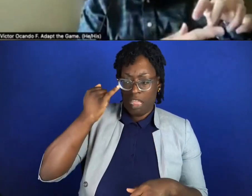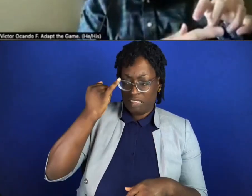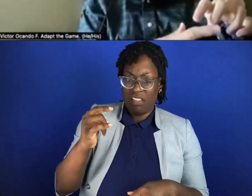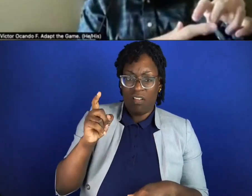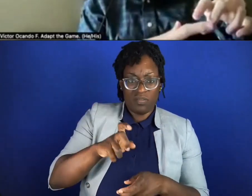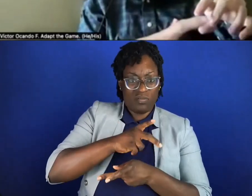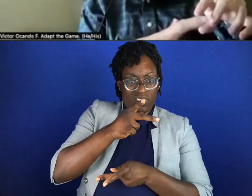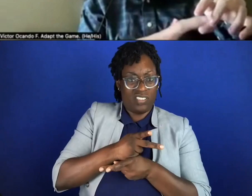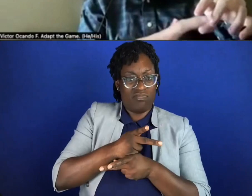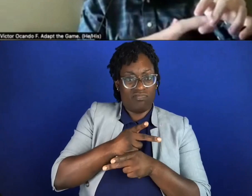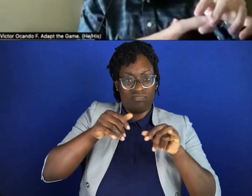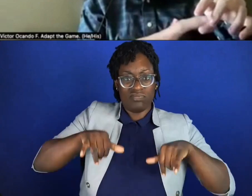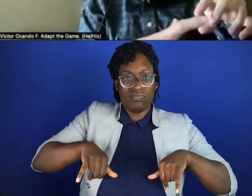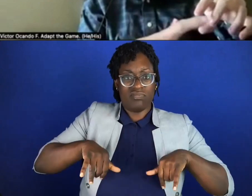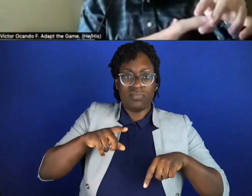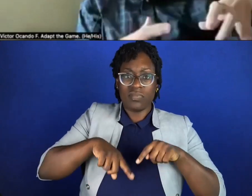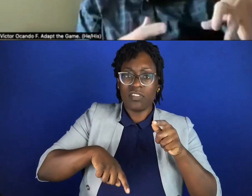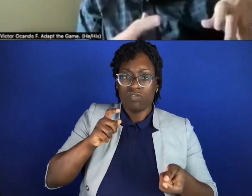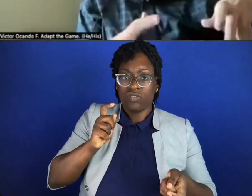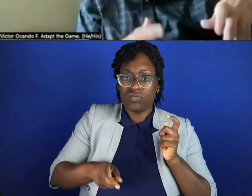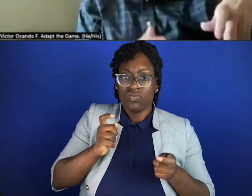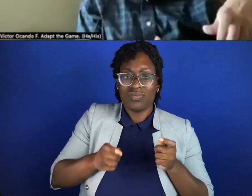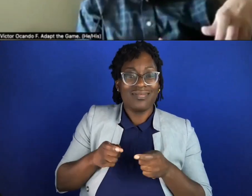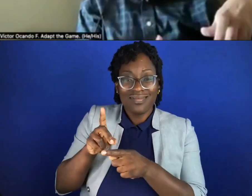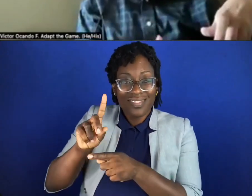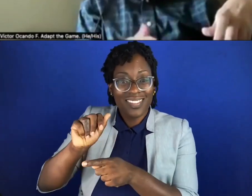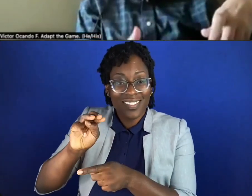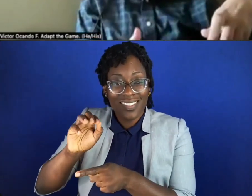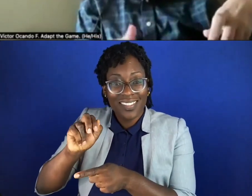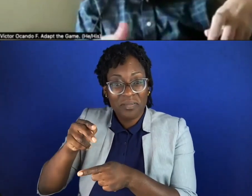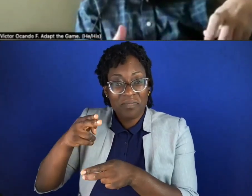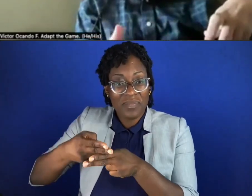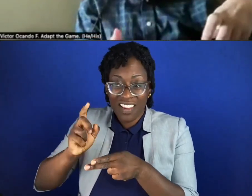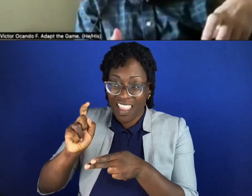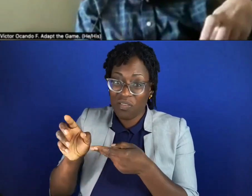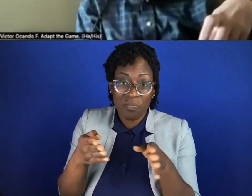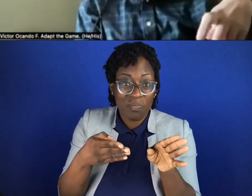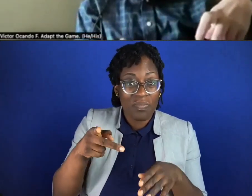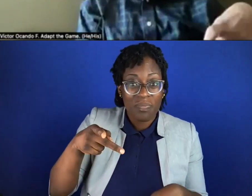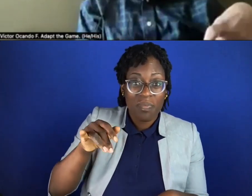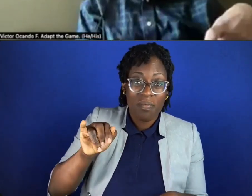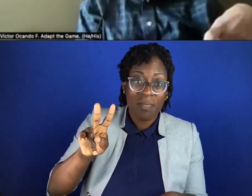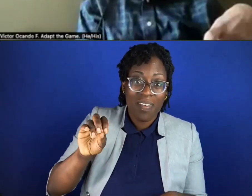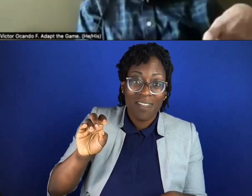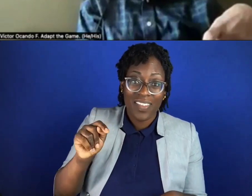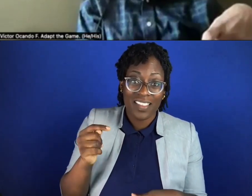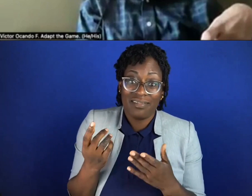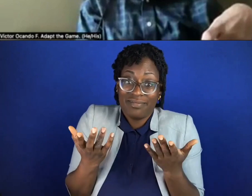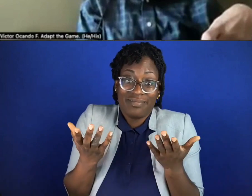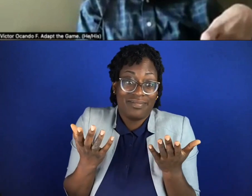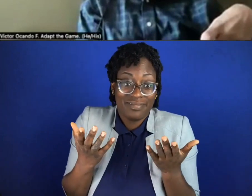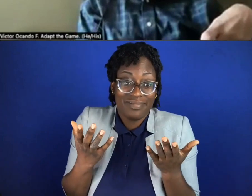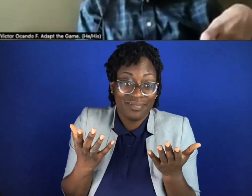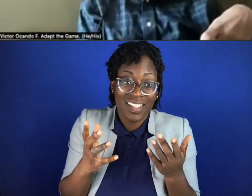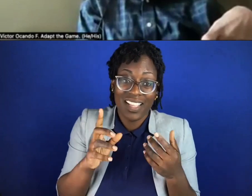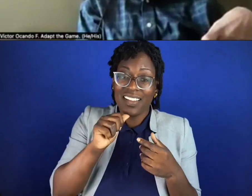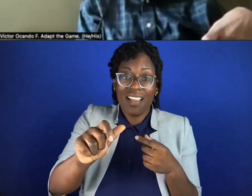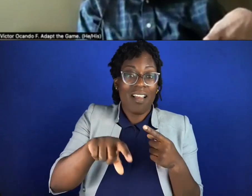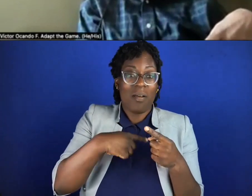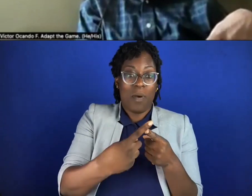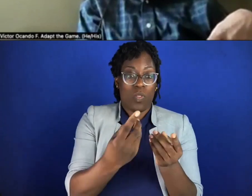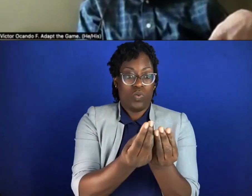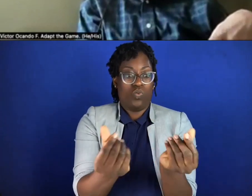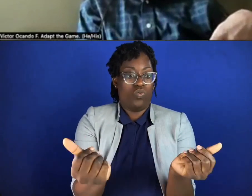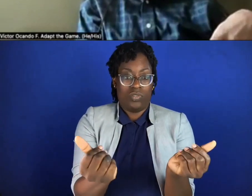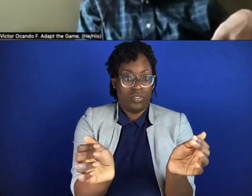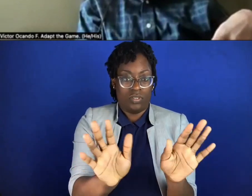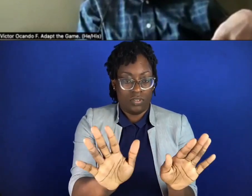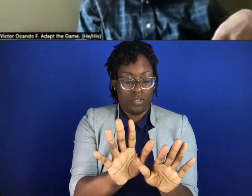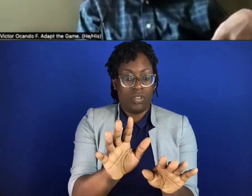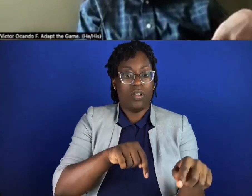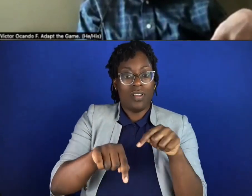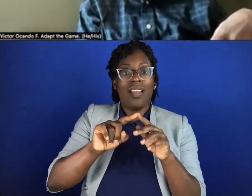an early concept so it’s not about the solution, it’s the problem it’s about what you’re